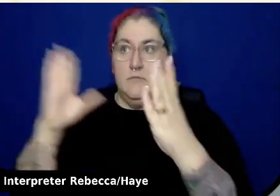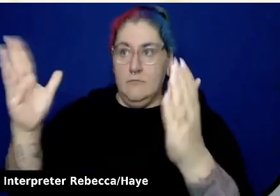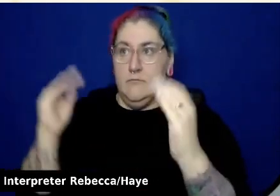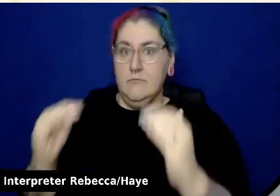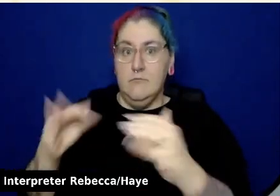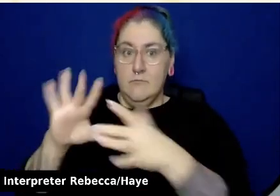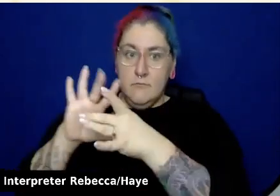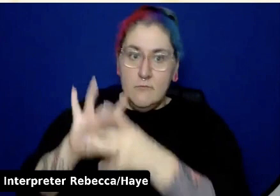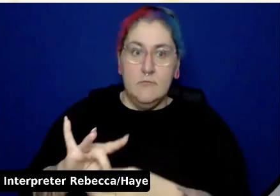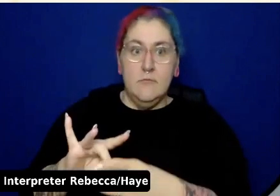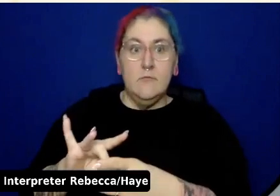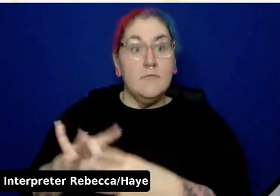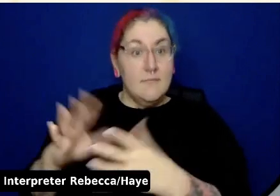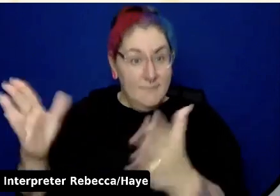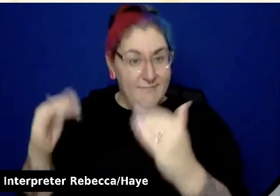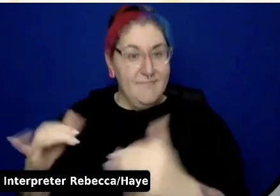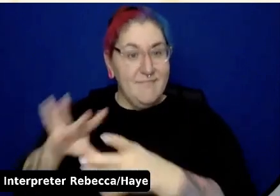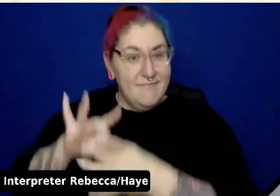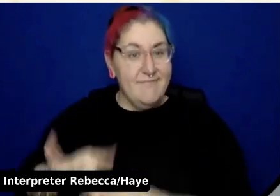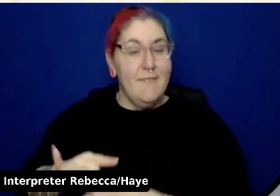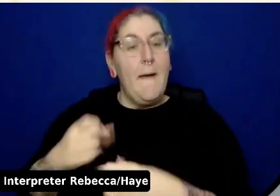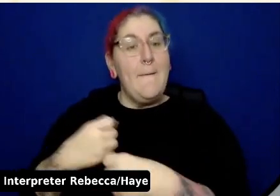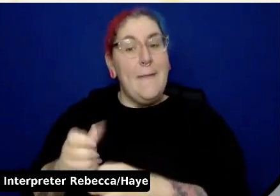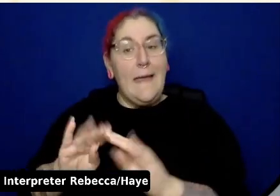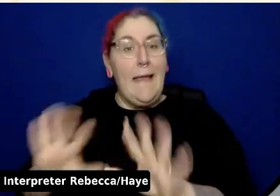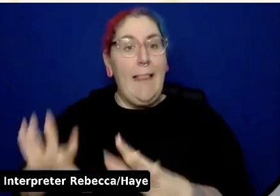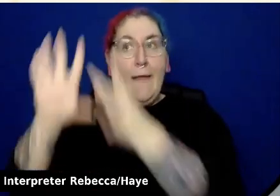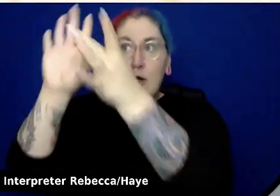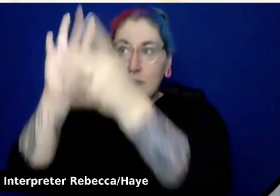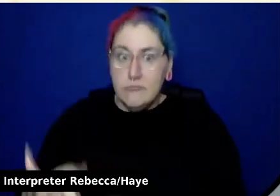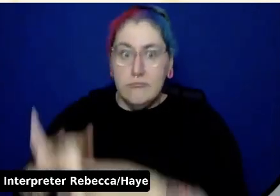Not defining a proper relationship leaves the user with partial context.